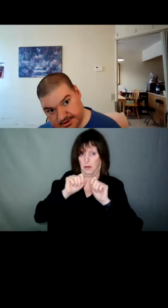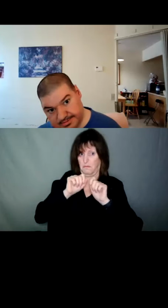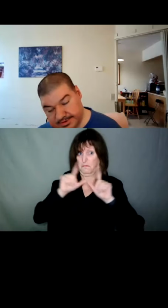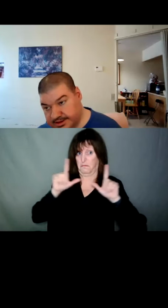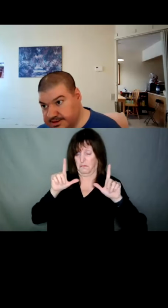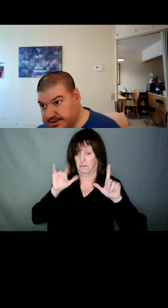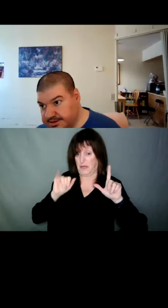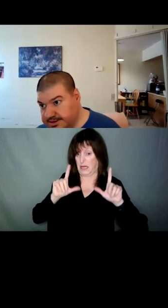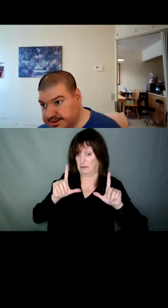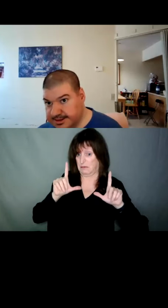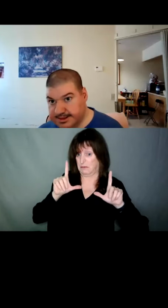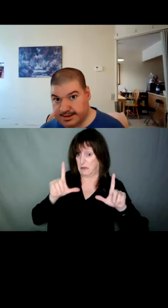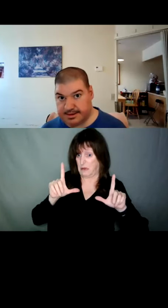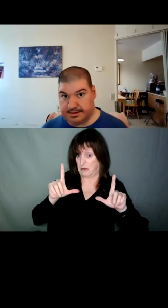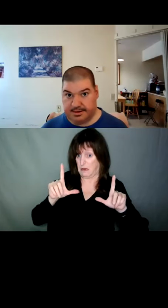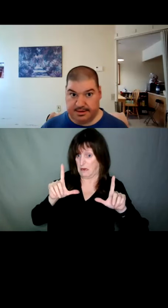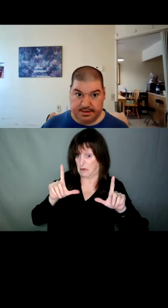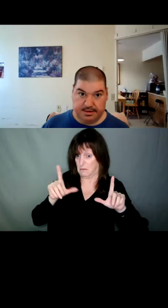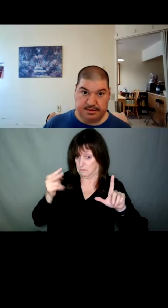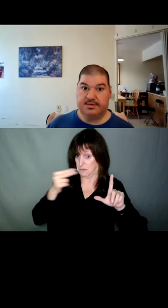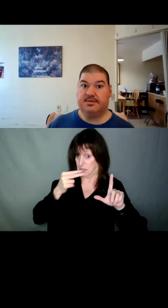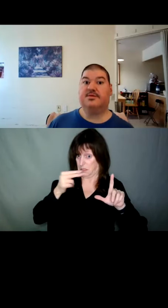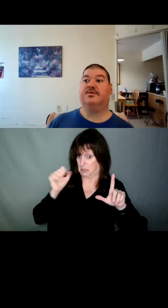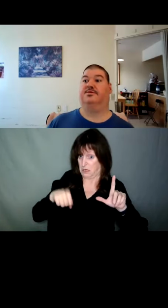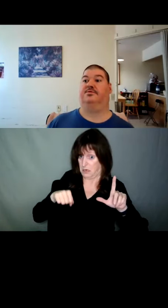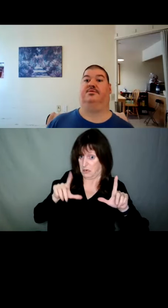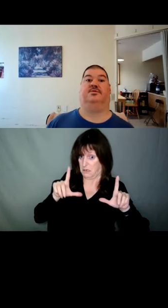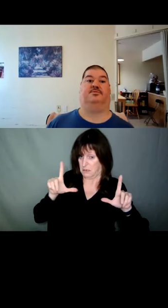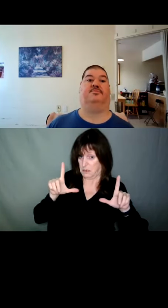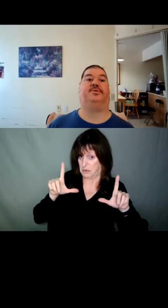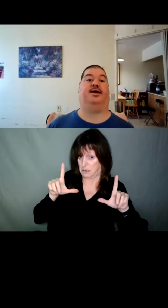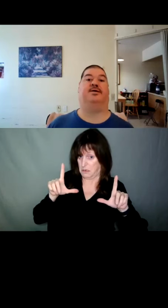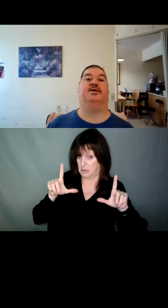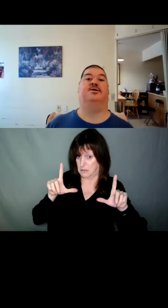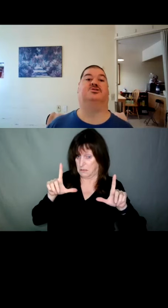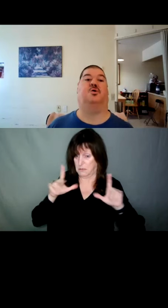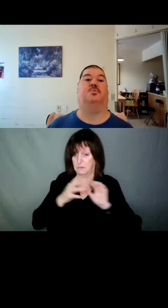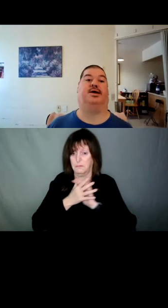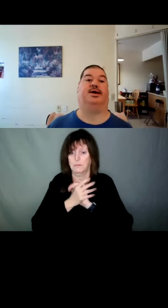These are all things public health is recommending. Next slide . » JOHN MOSSA: I will do